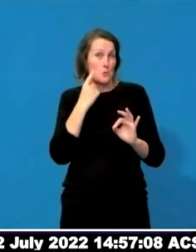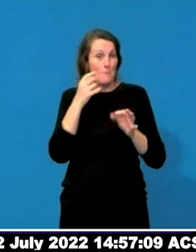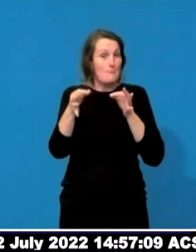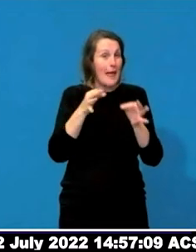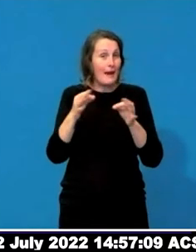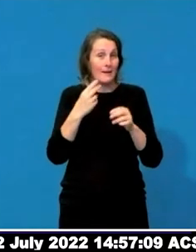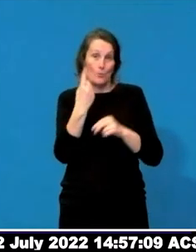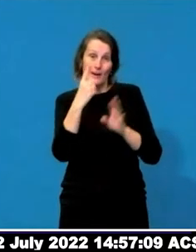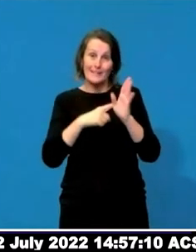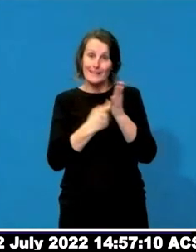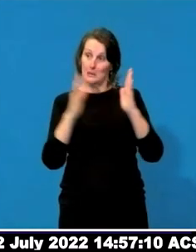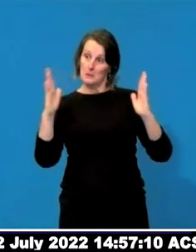More would be great.